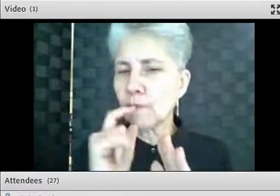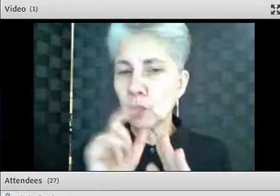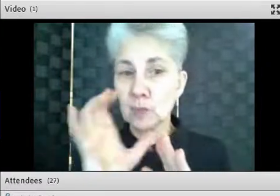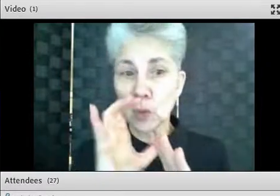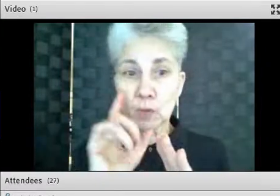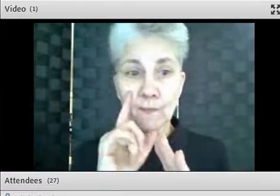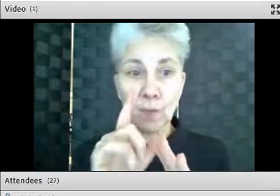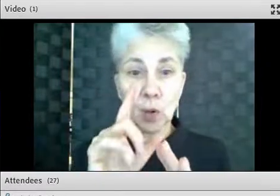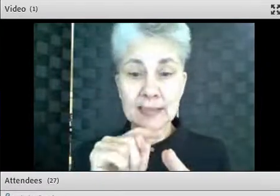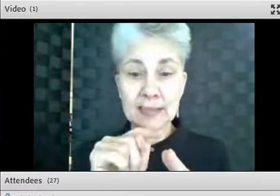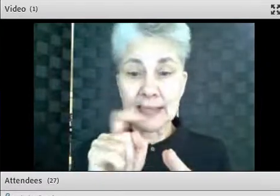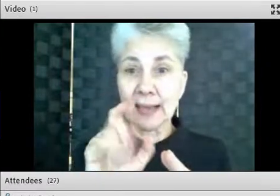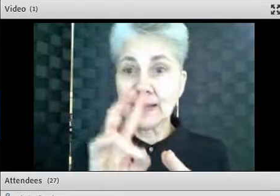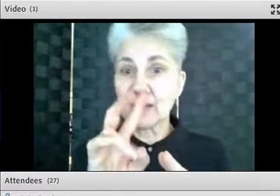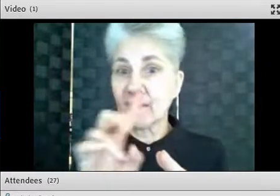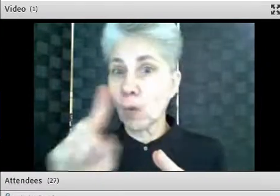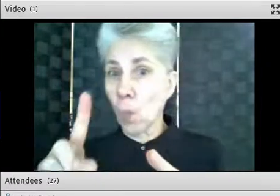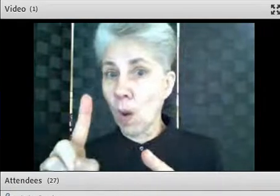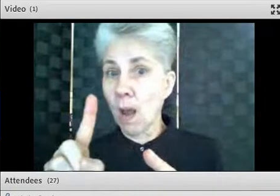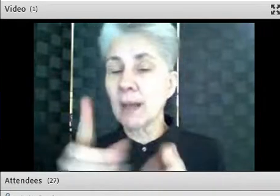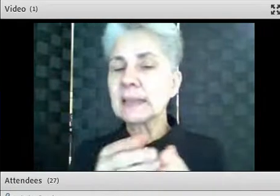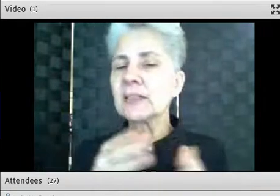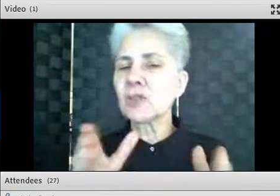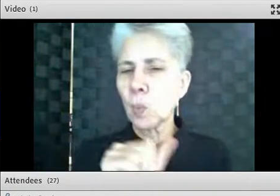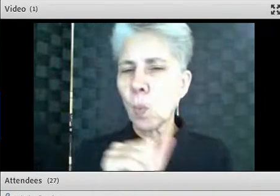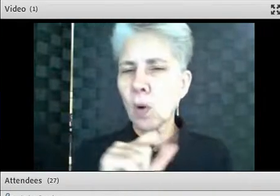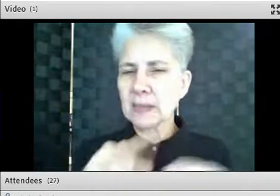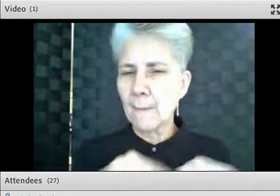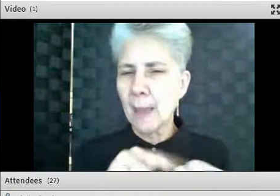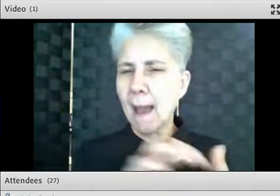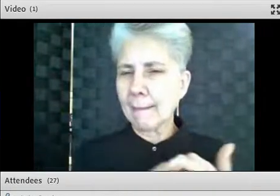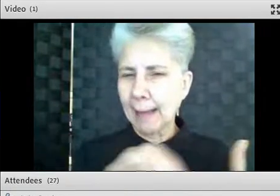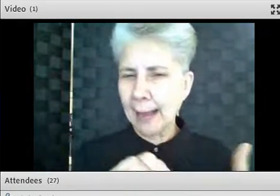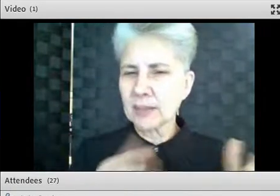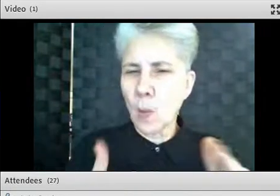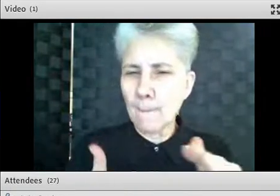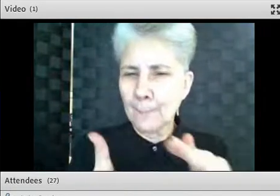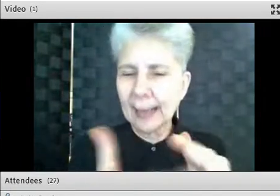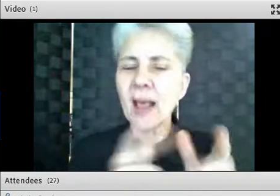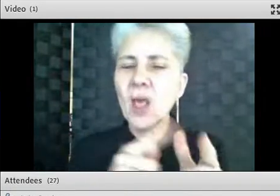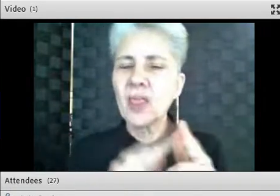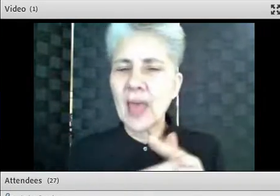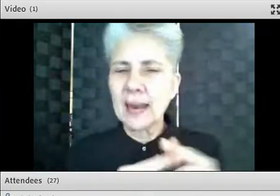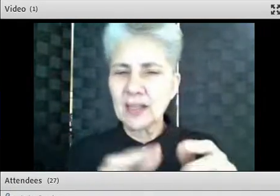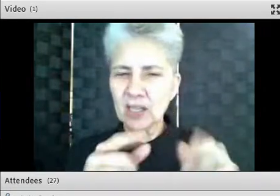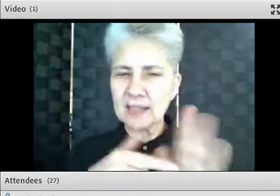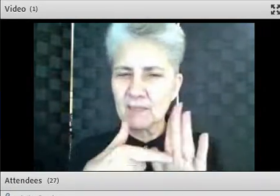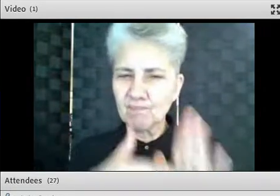so if you had searched for TX771 for general works on cakes, baking cakes, then it just kind of highlights it,